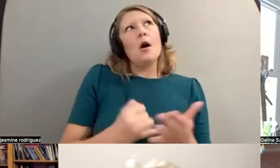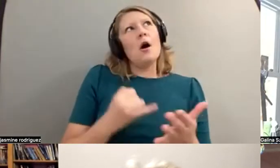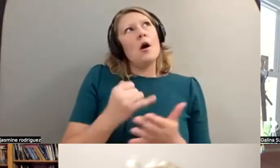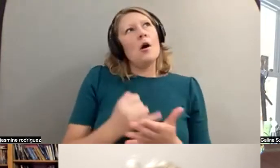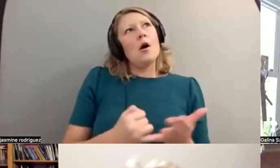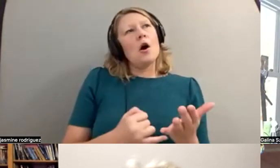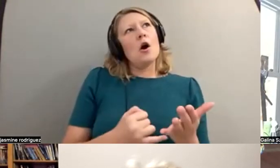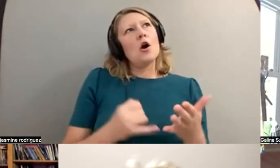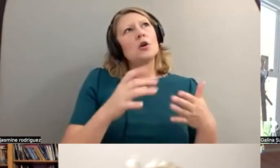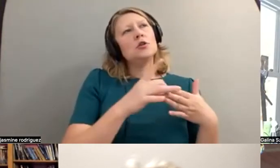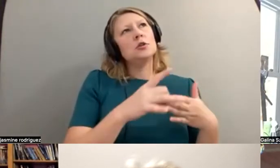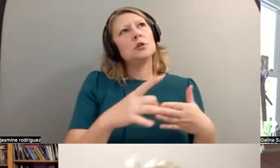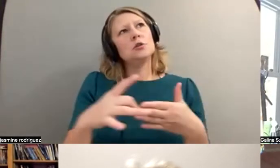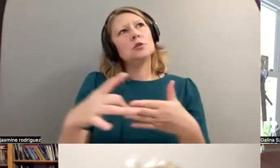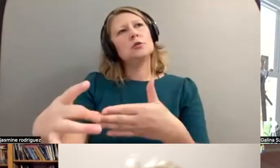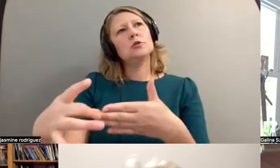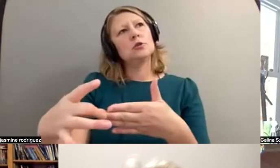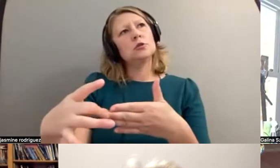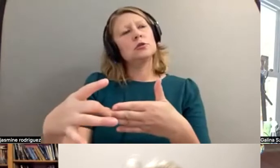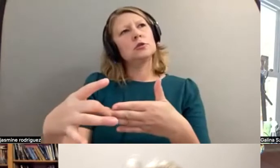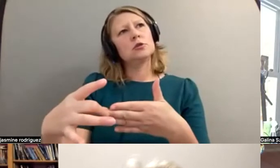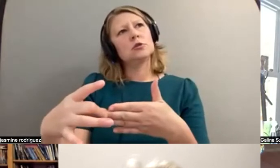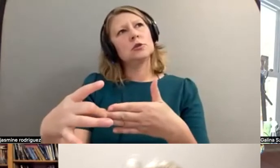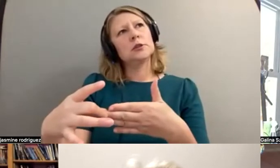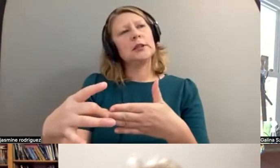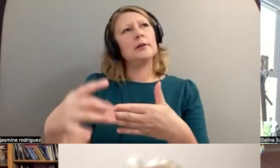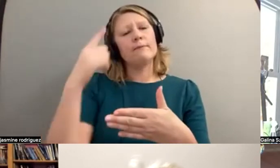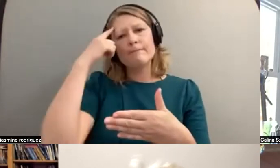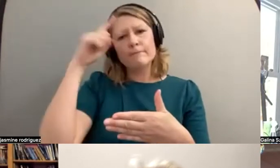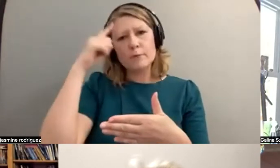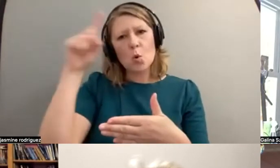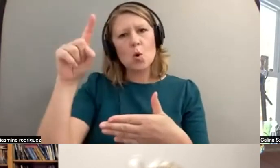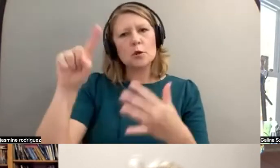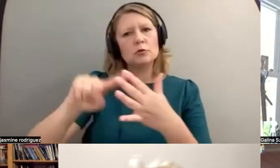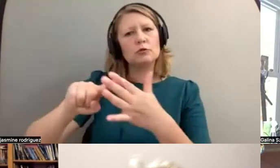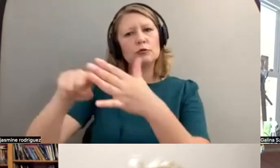it's a juncture of originality, (I don't like to copy,)